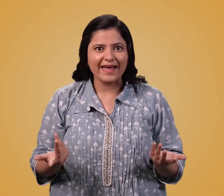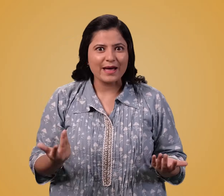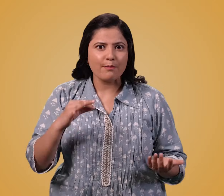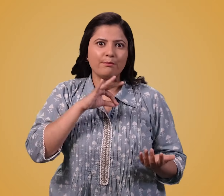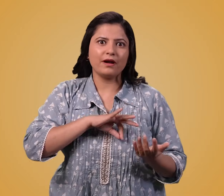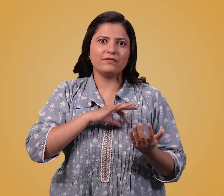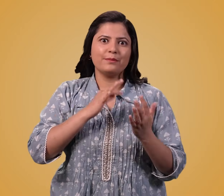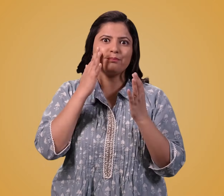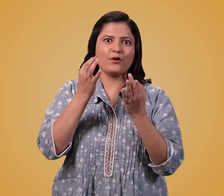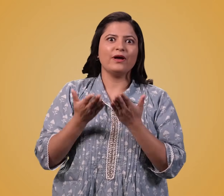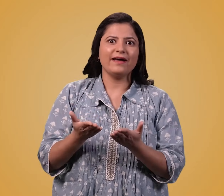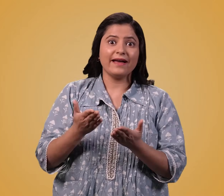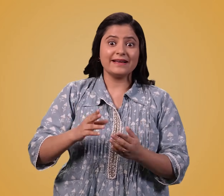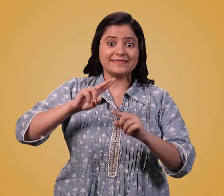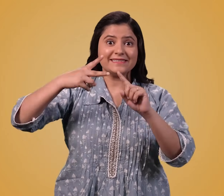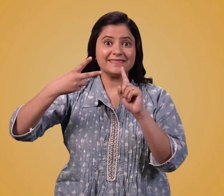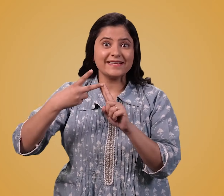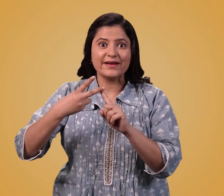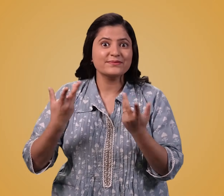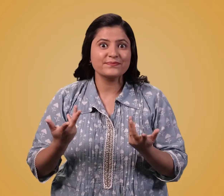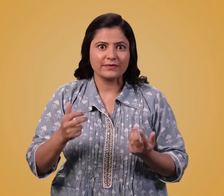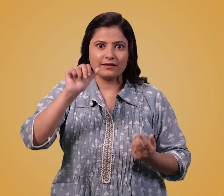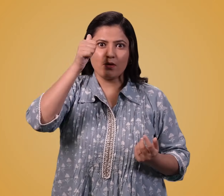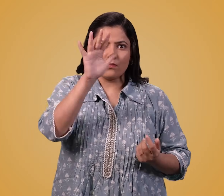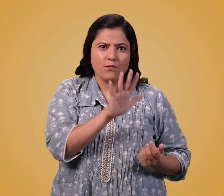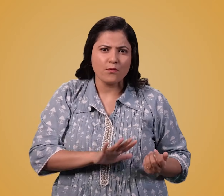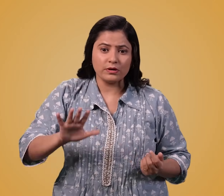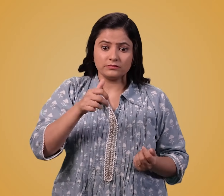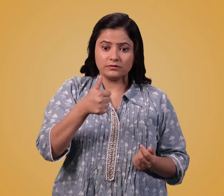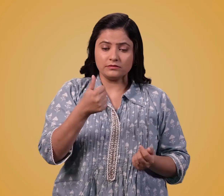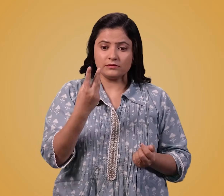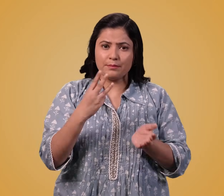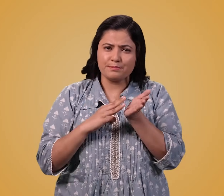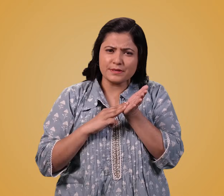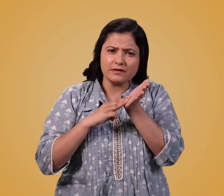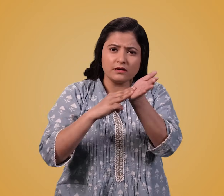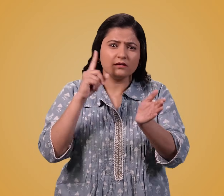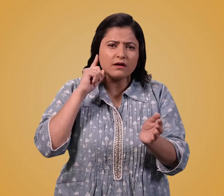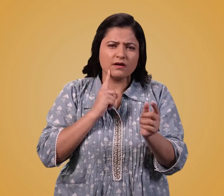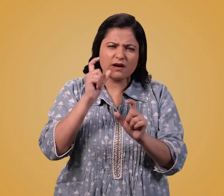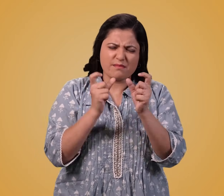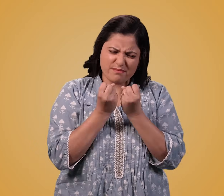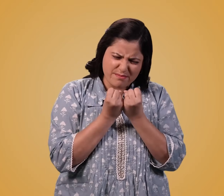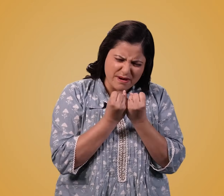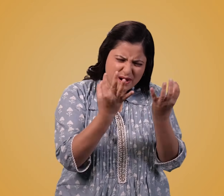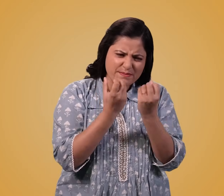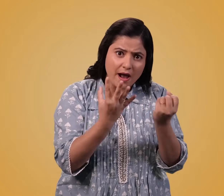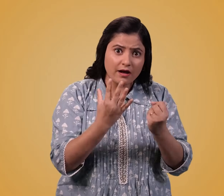Isn't that amazing! How beneficial! 2. In India there are 63 million Deaf people.